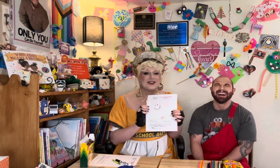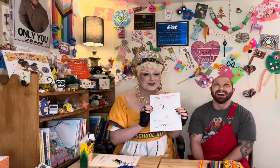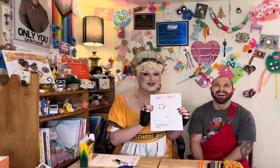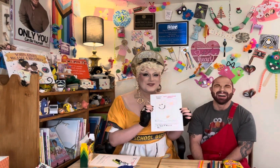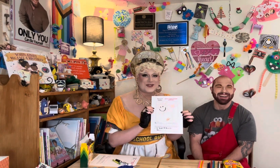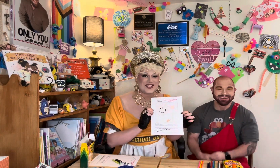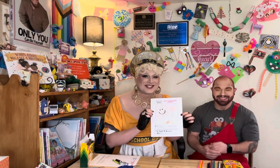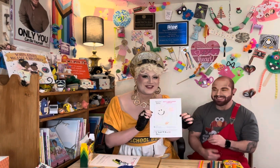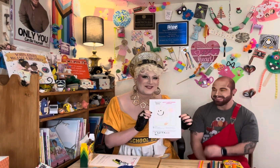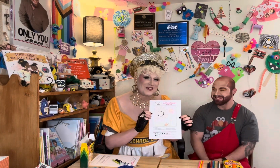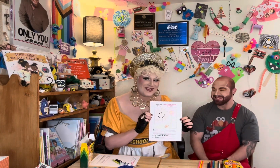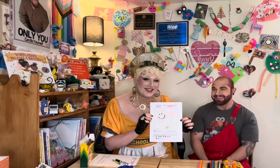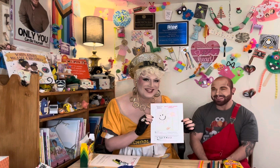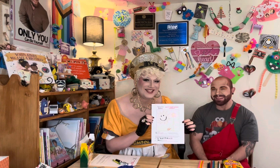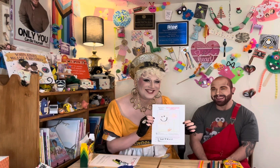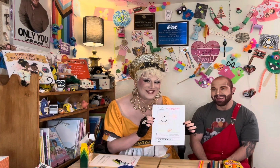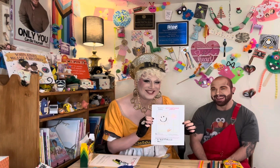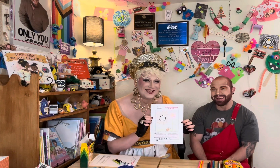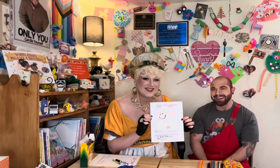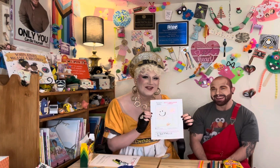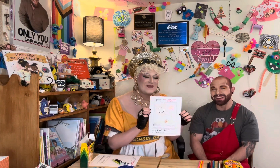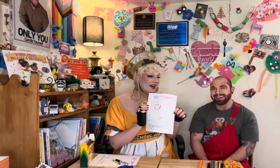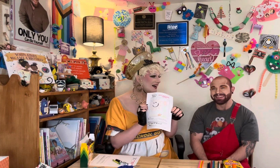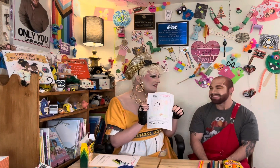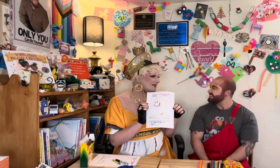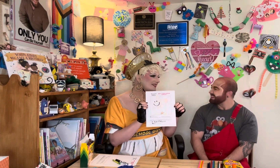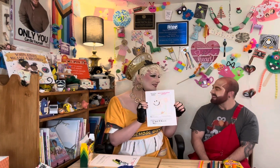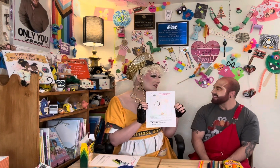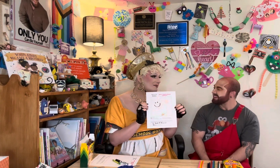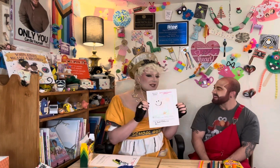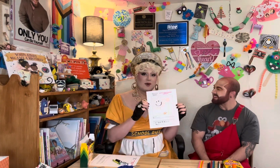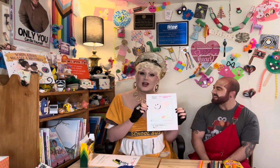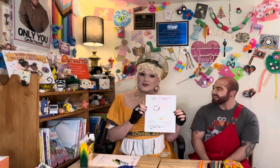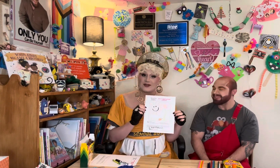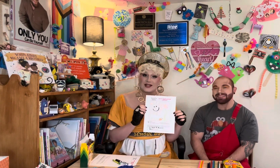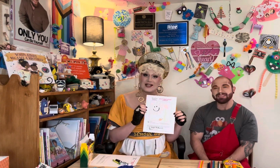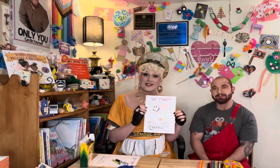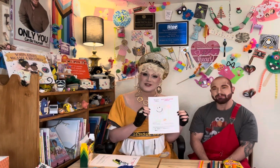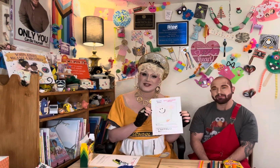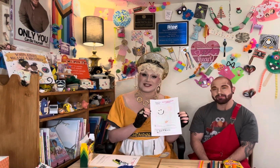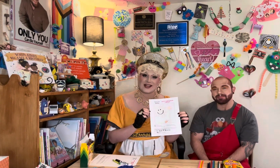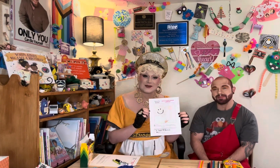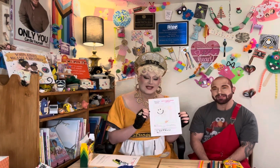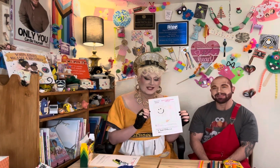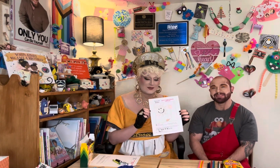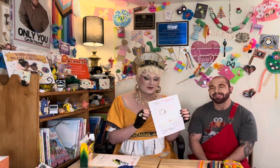you so much for joining us in Craft Corner! Miss Barb let us do this together because we're